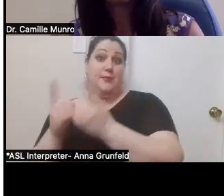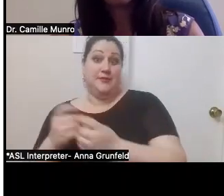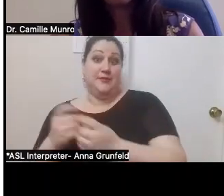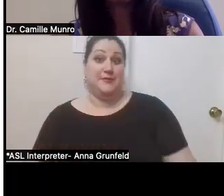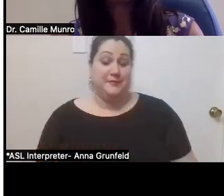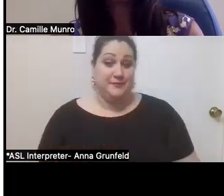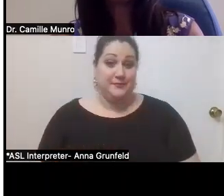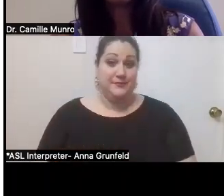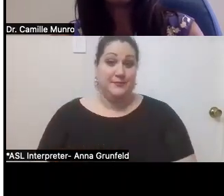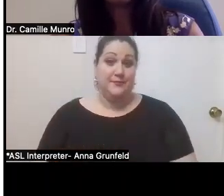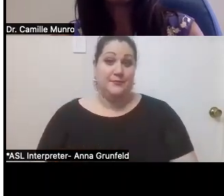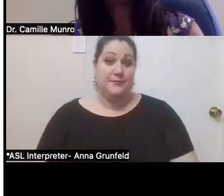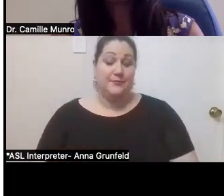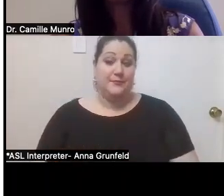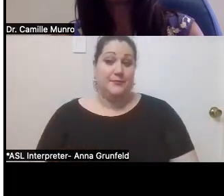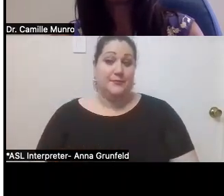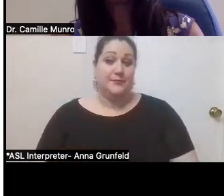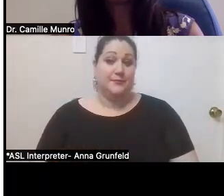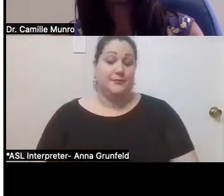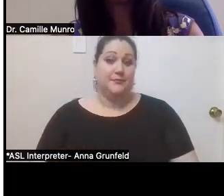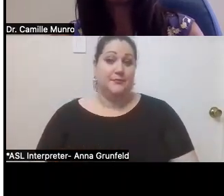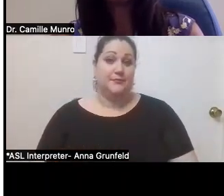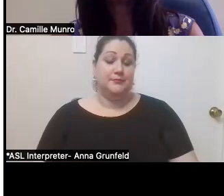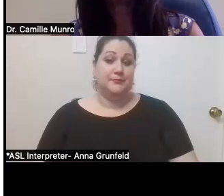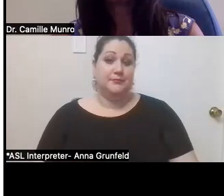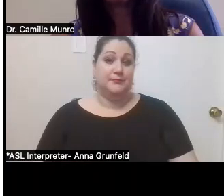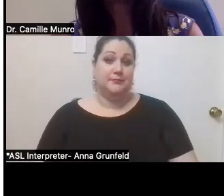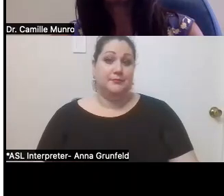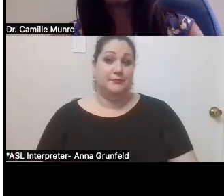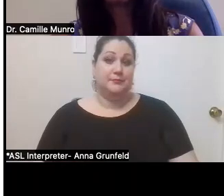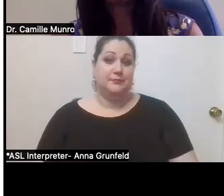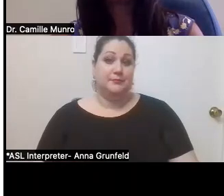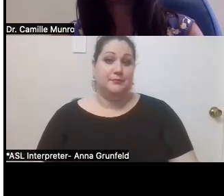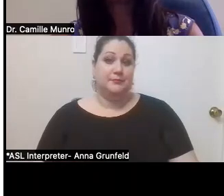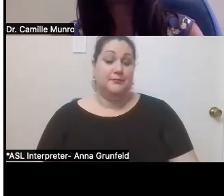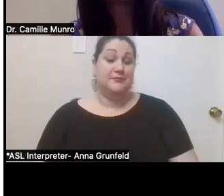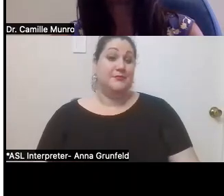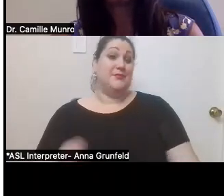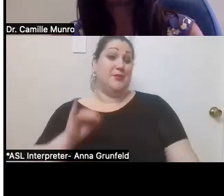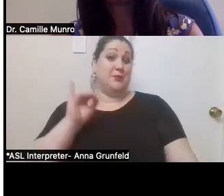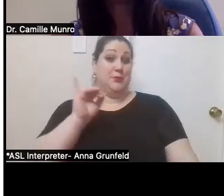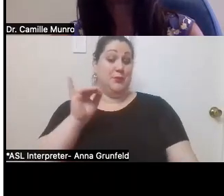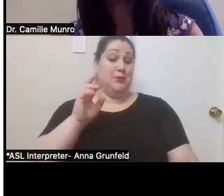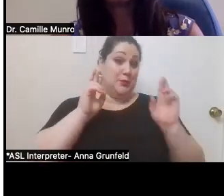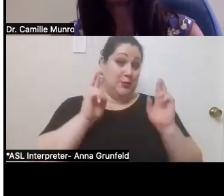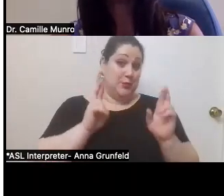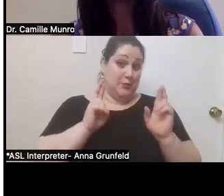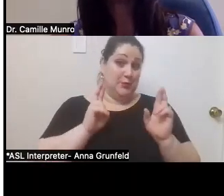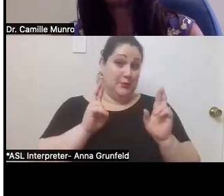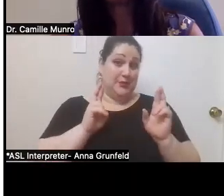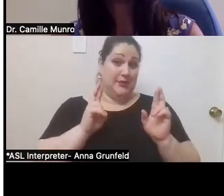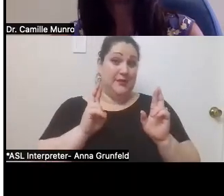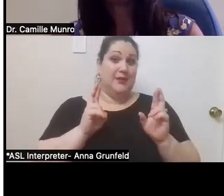And we are also hoping to have some faculty